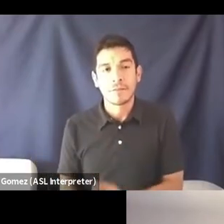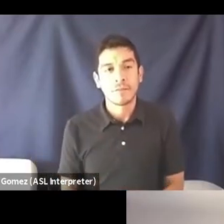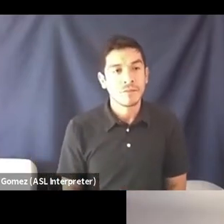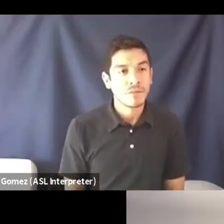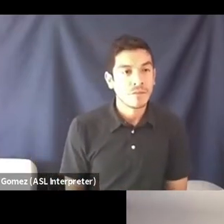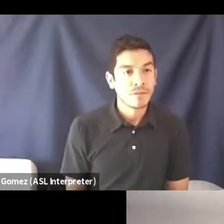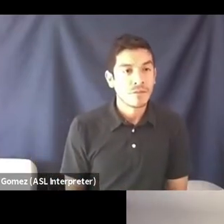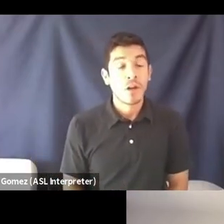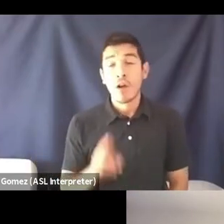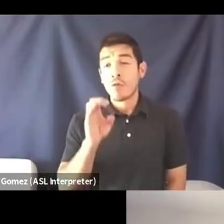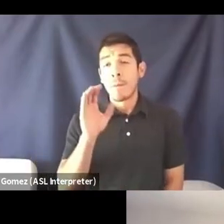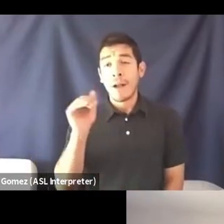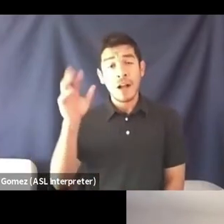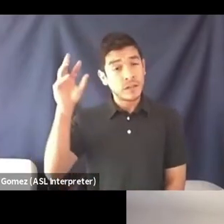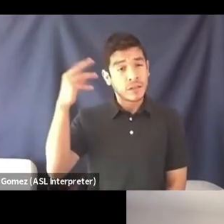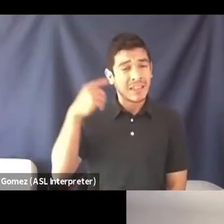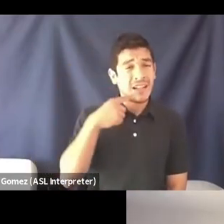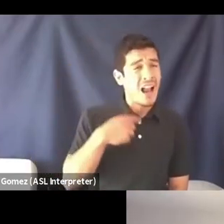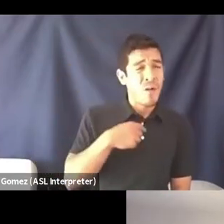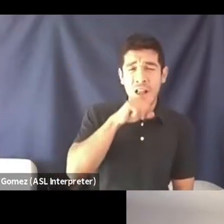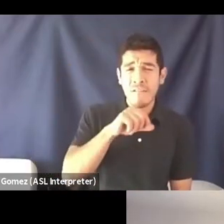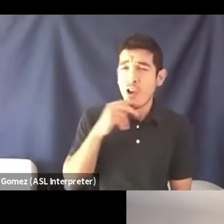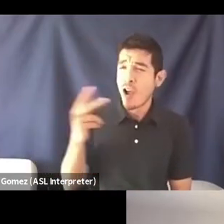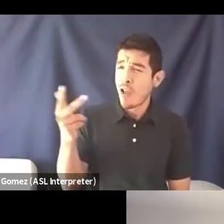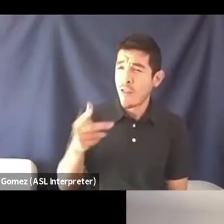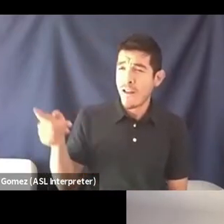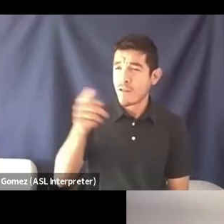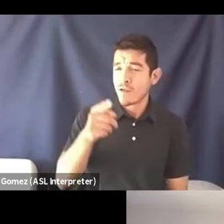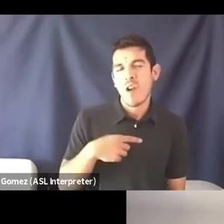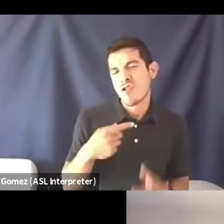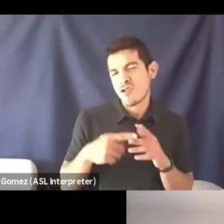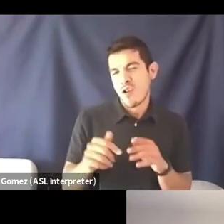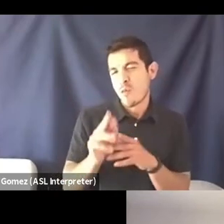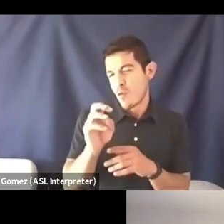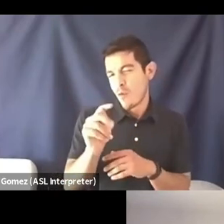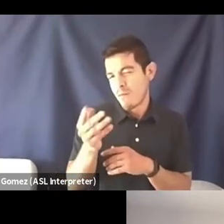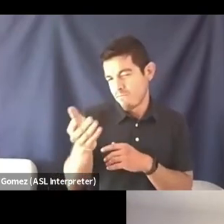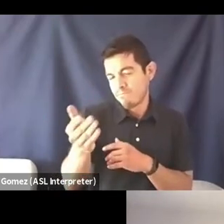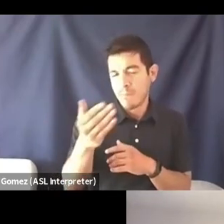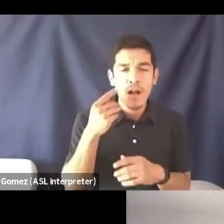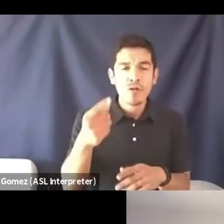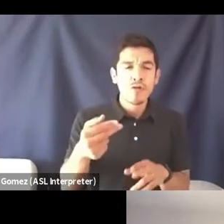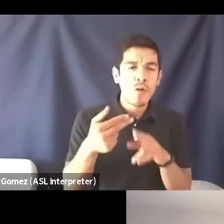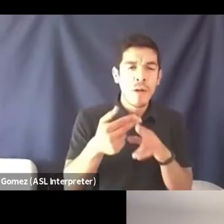And maybe we'll start with Brent. 'Cause you mentioned a few minutes ago, about crafting the storytelling